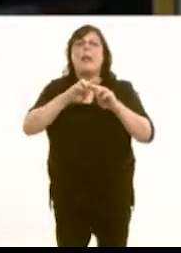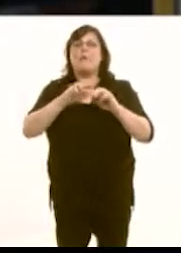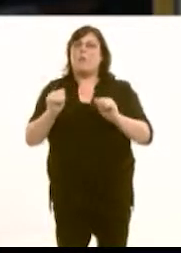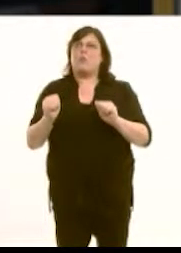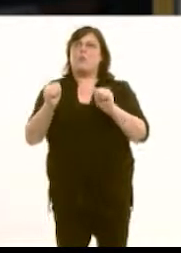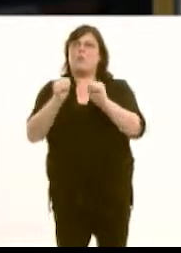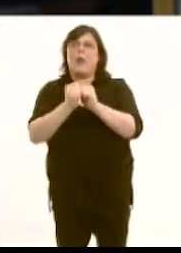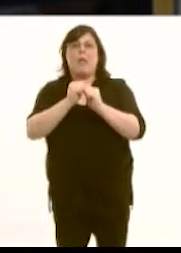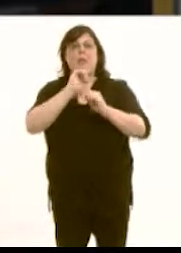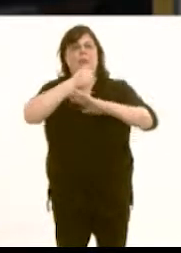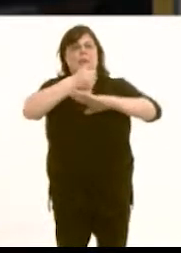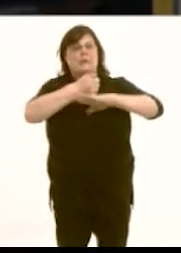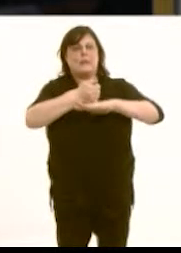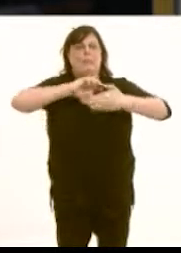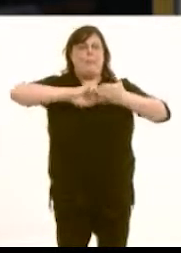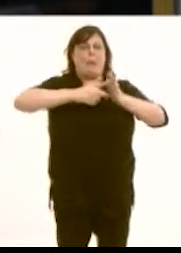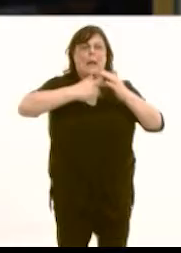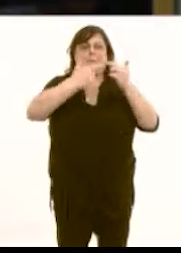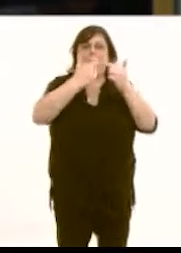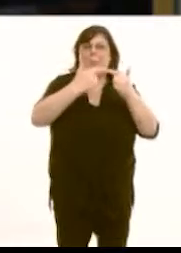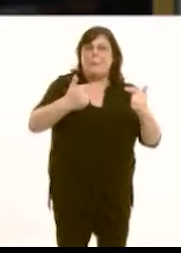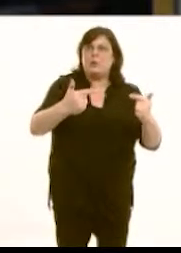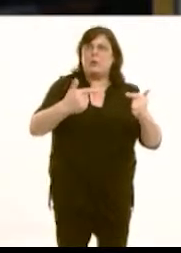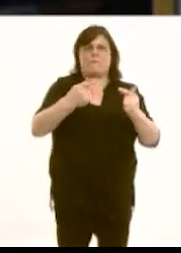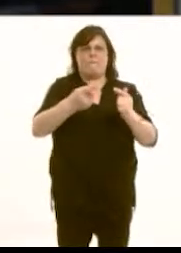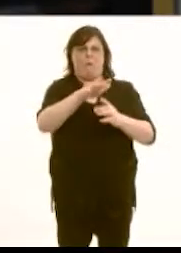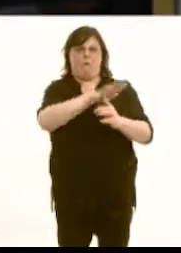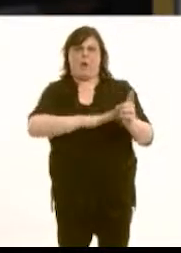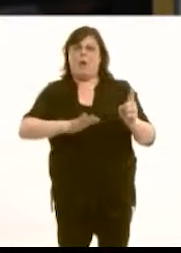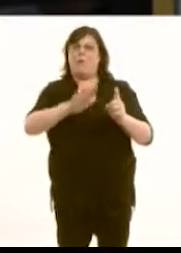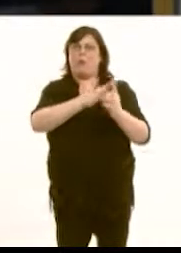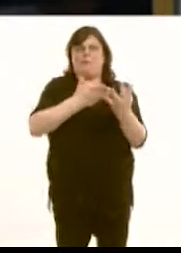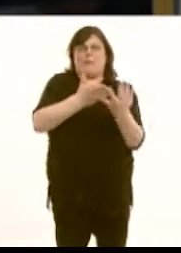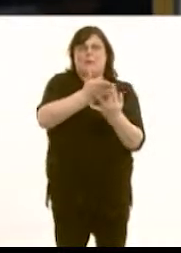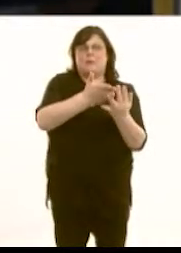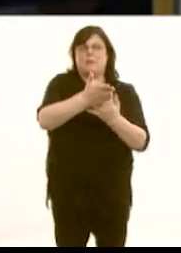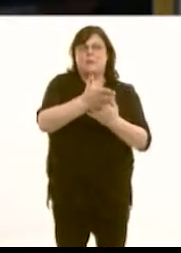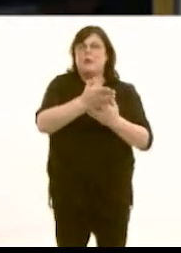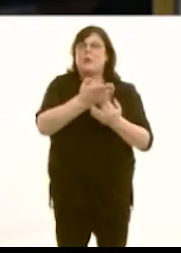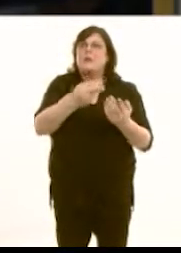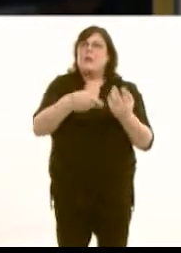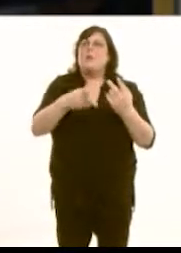permission for other types of access for the area, when that ownership issue has been sorted.